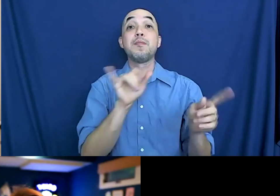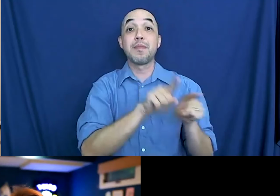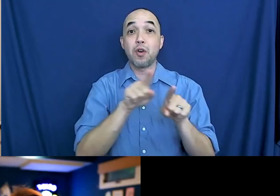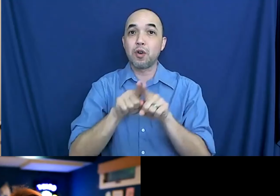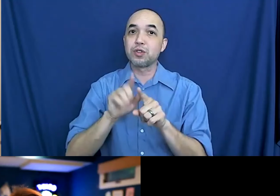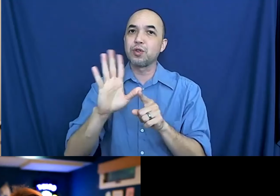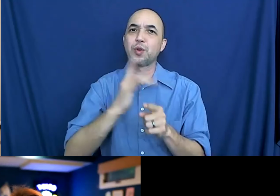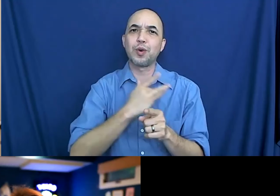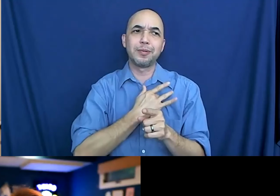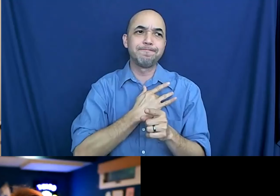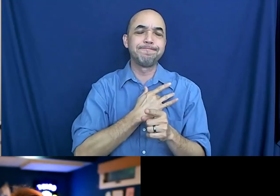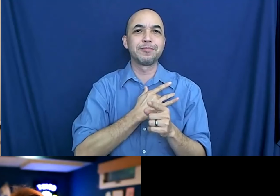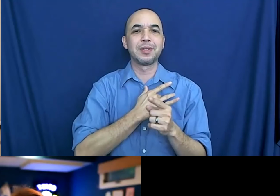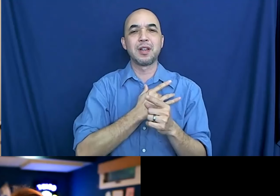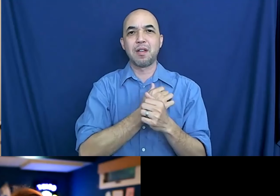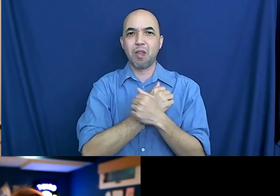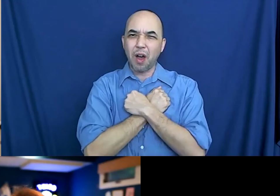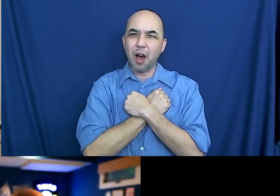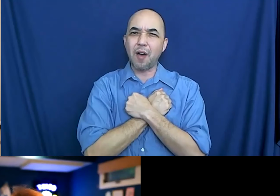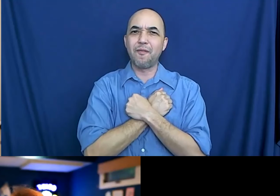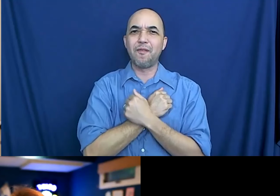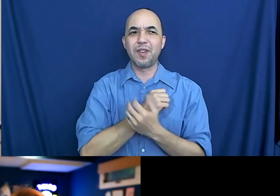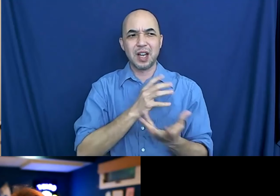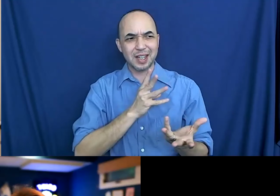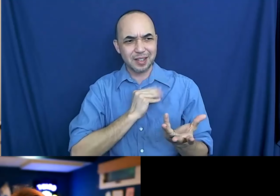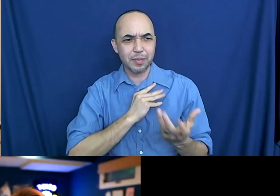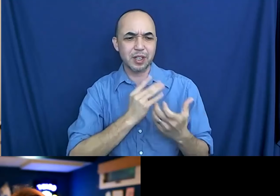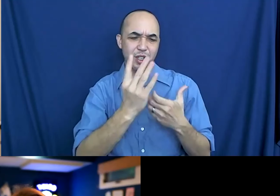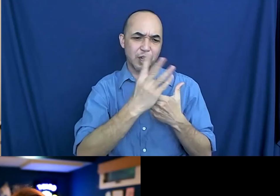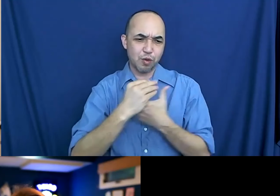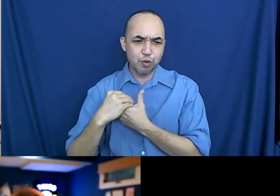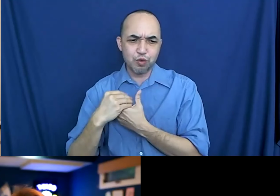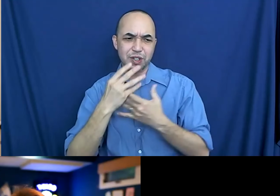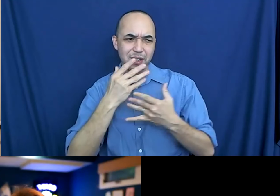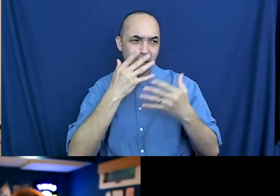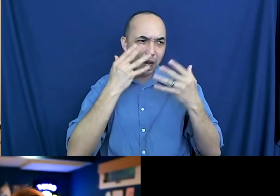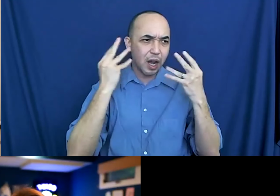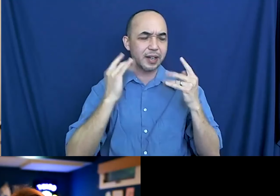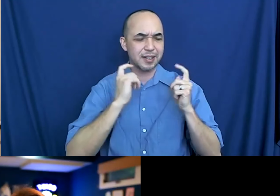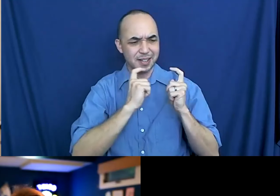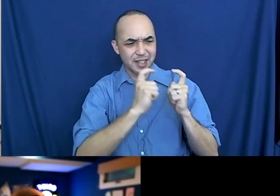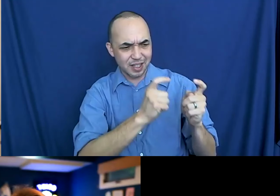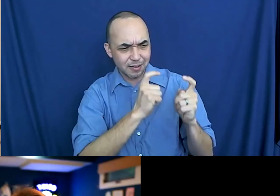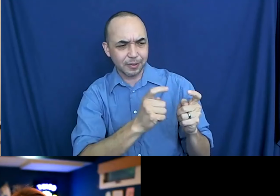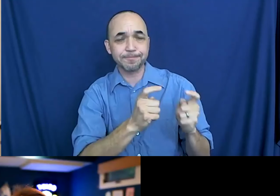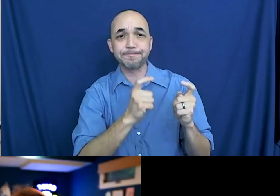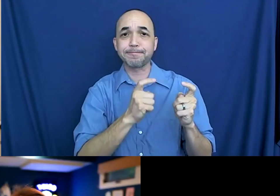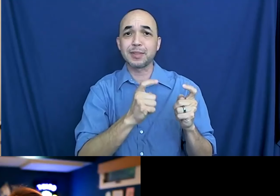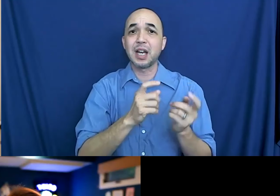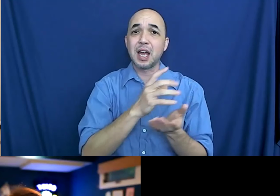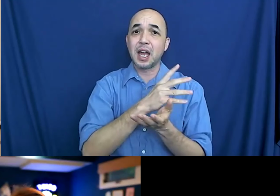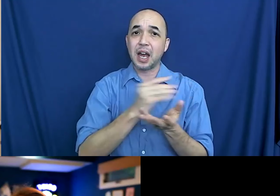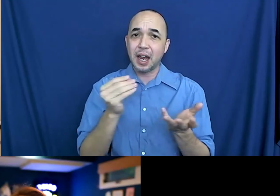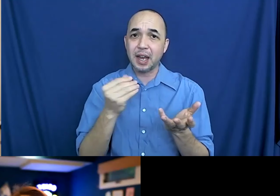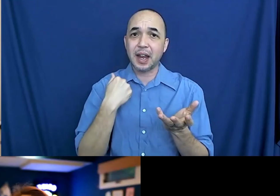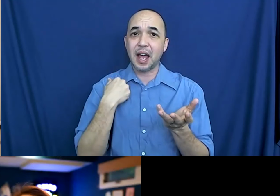BUT JUST YOUR GENEROSITY AND THE SPIRIT OF LOVE, ACCEPTANCE, KINDNESS, THIS IS REALLY SOMETHING THE WORLD NEEDS AND